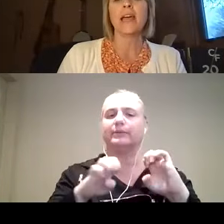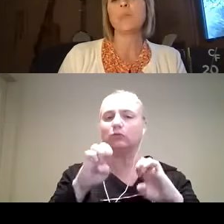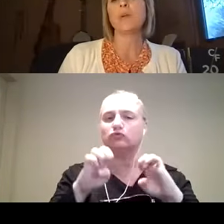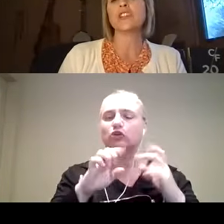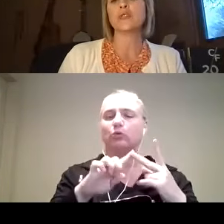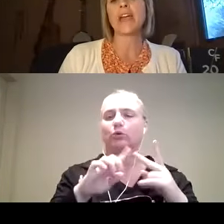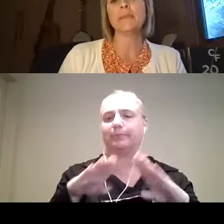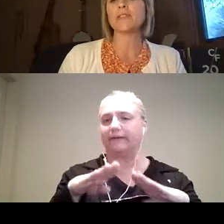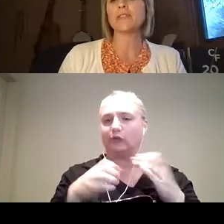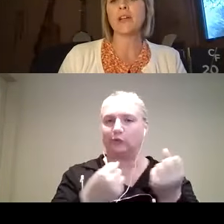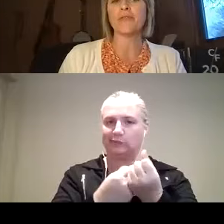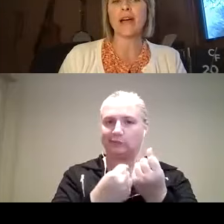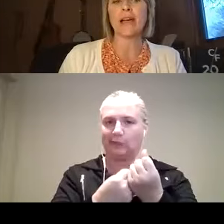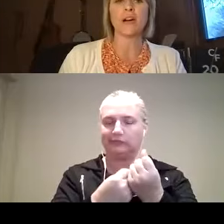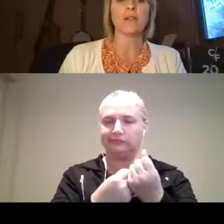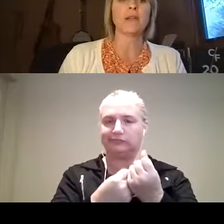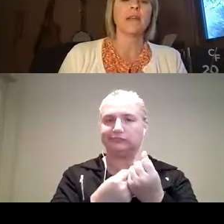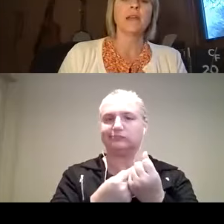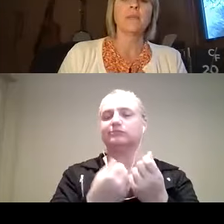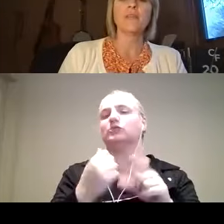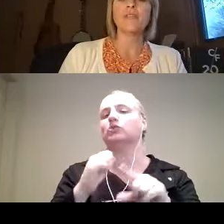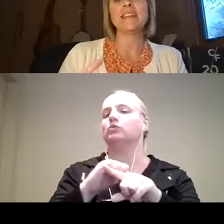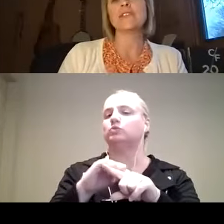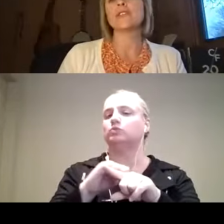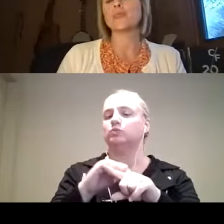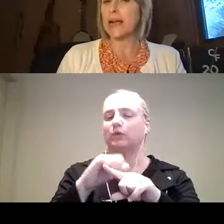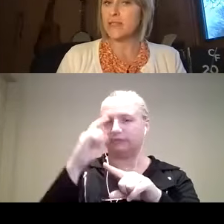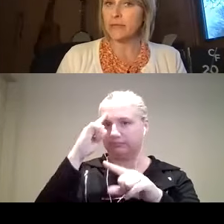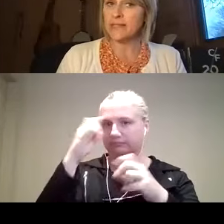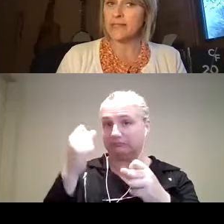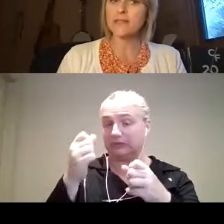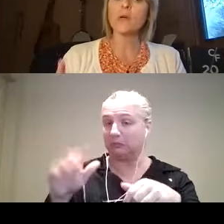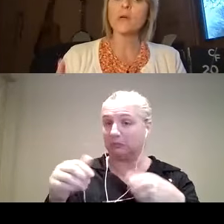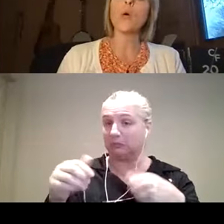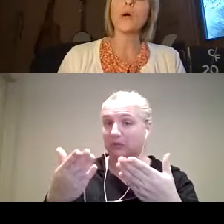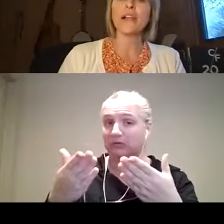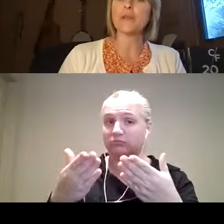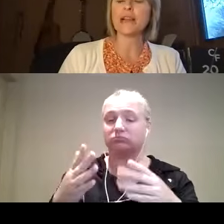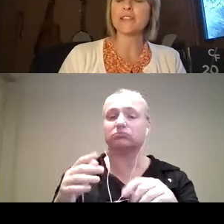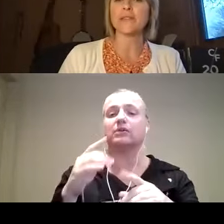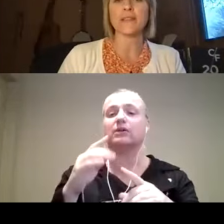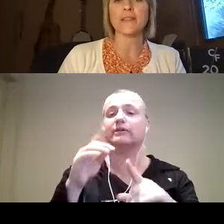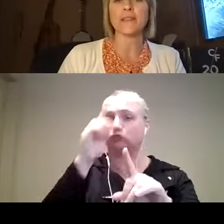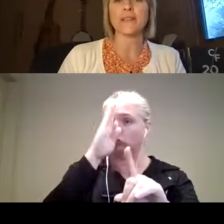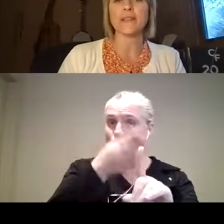in which a trained mental health provider provides either direct services or indirect services.